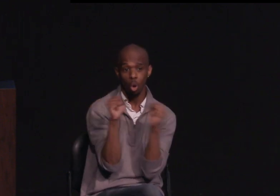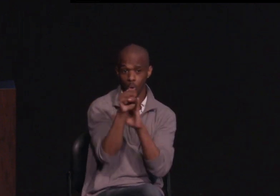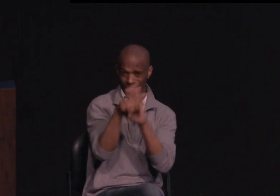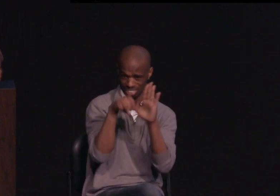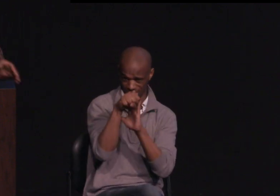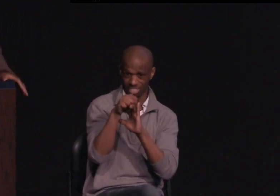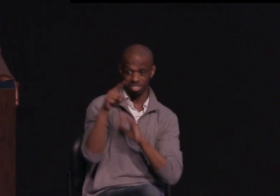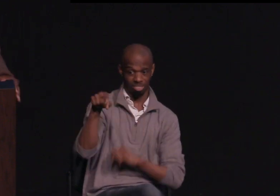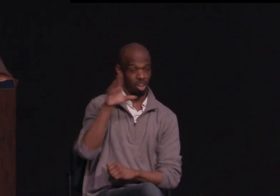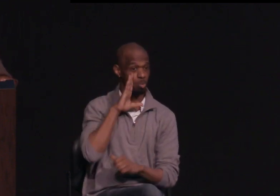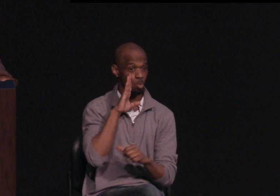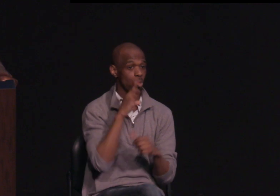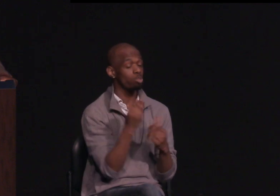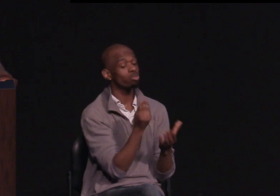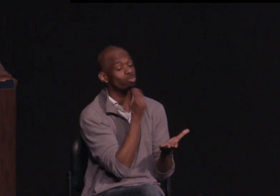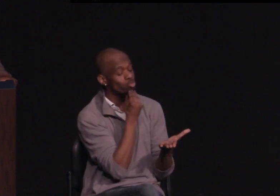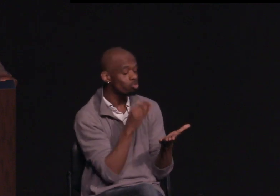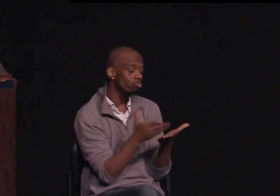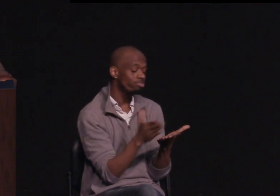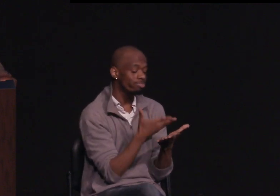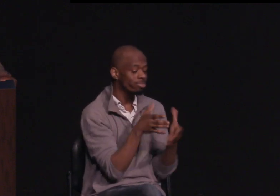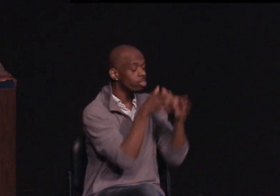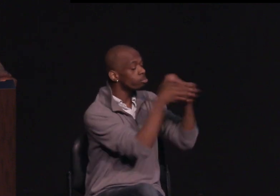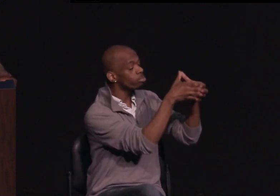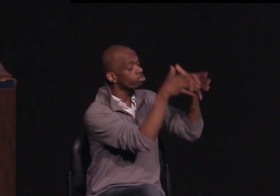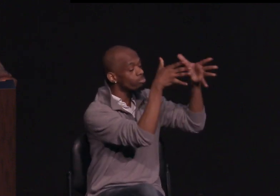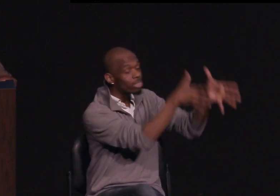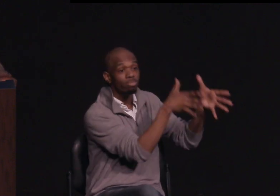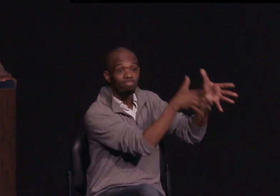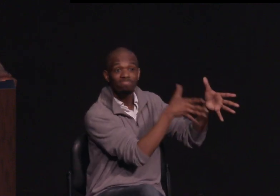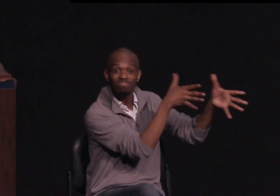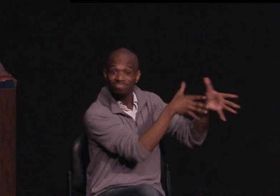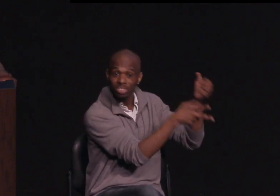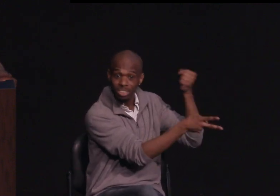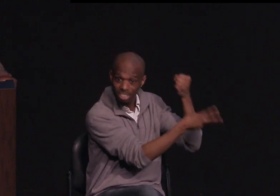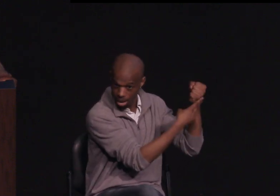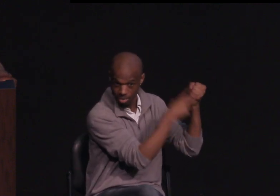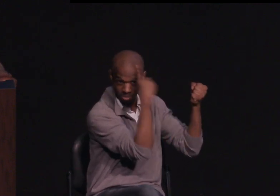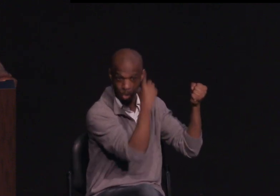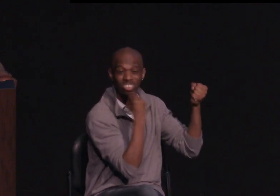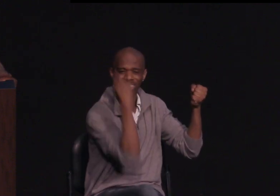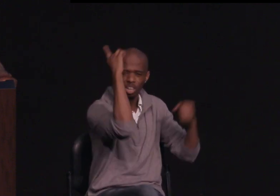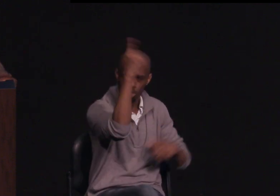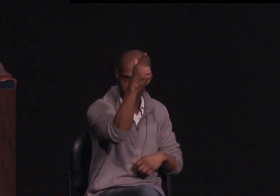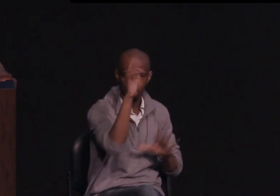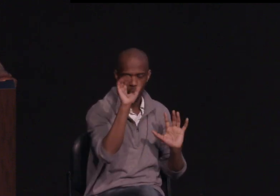I started working on this project that was inspired by those memories but also these traditional food techniques and